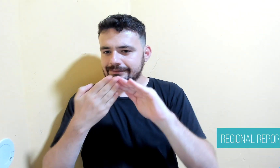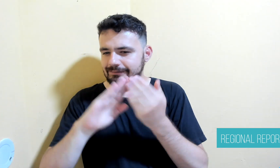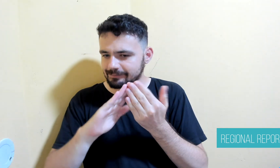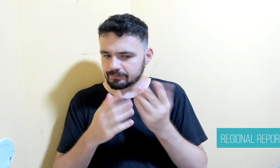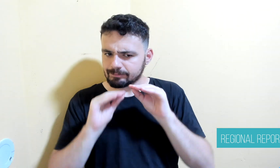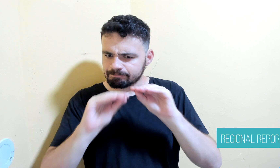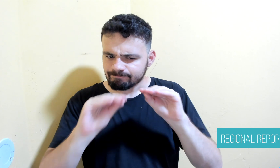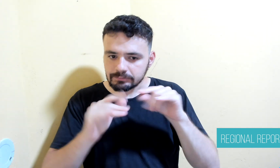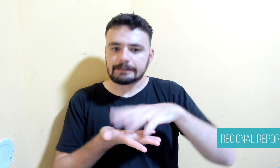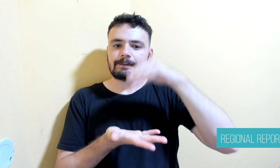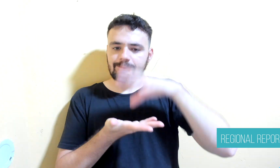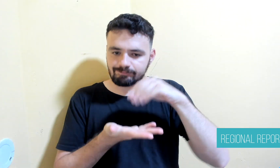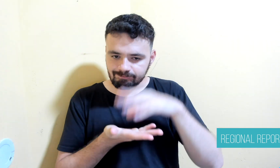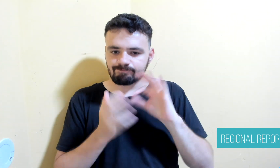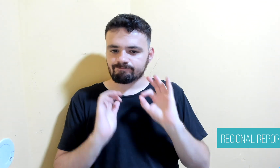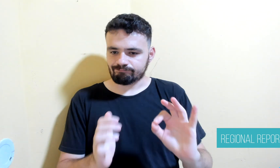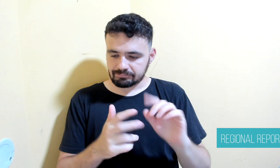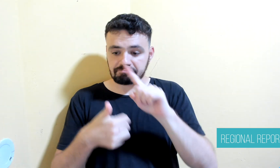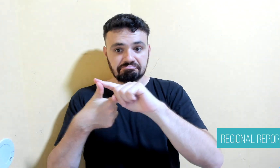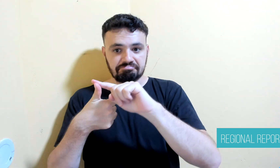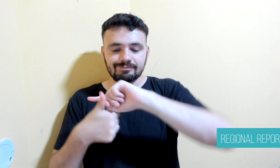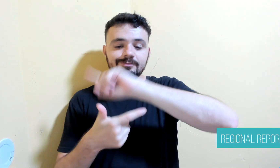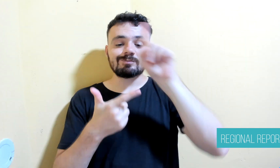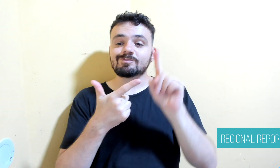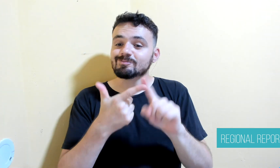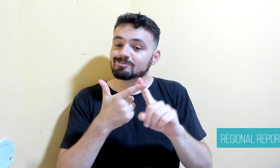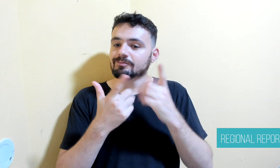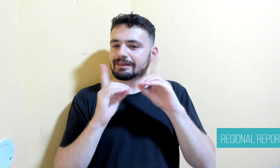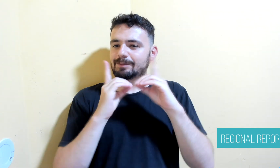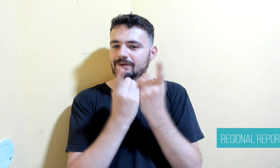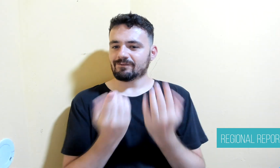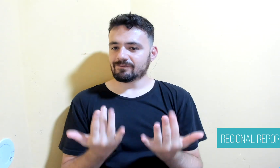techniques, and another related to citizen arrest based